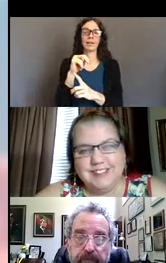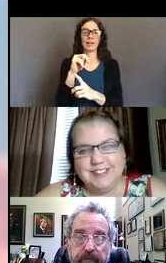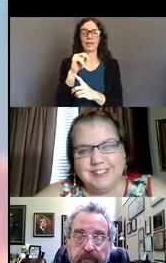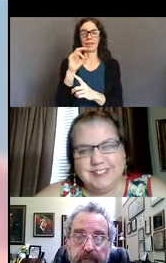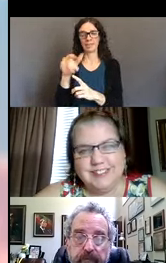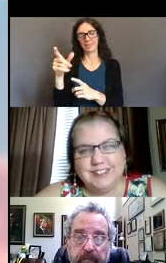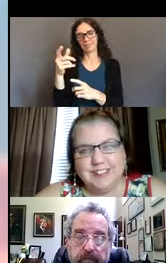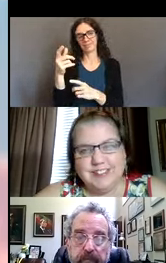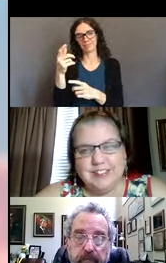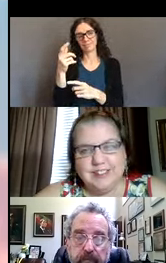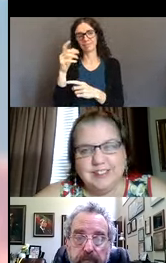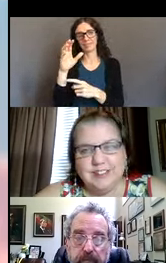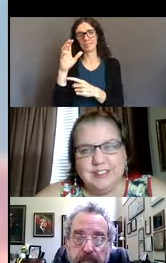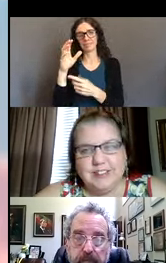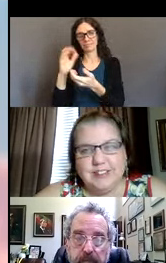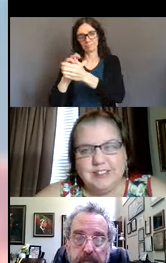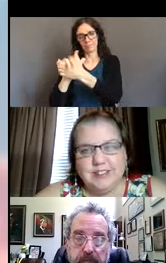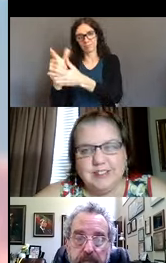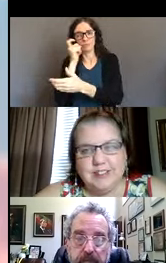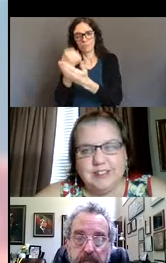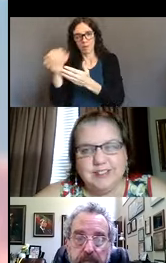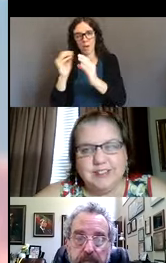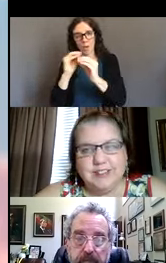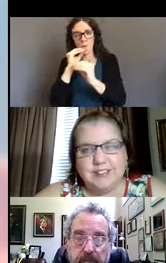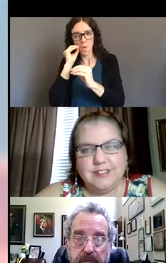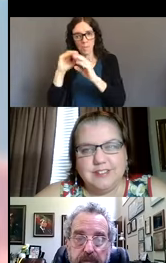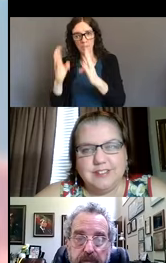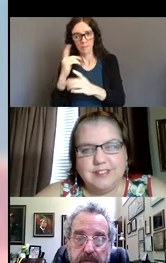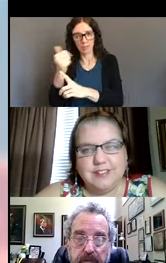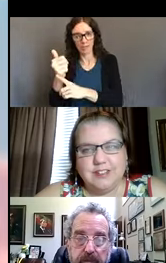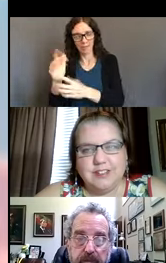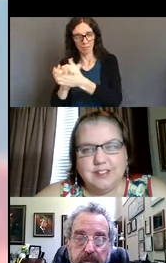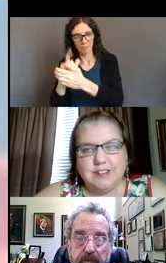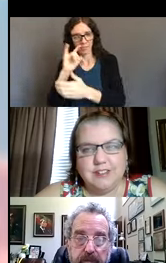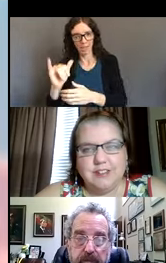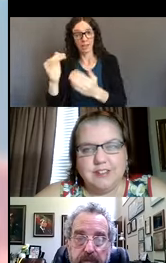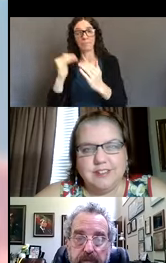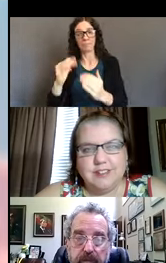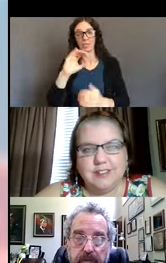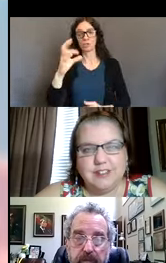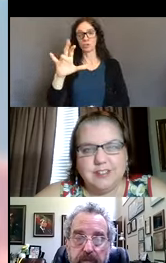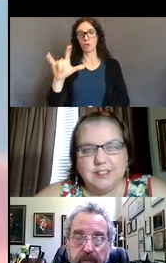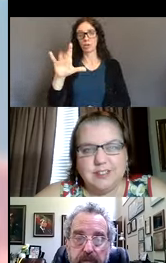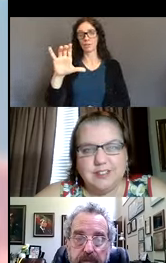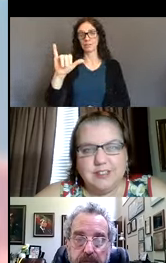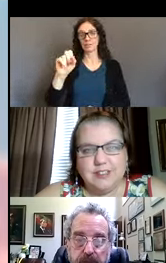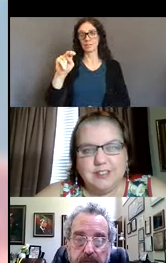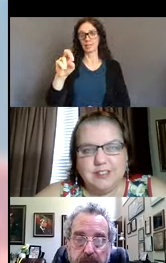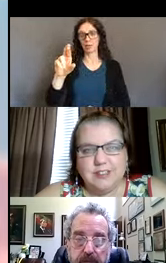executive director of Creating Opportunities, a regional family network for Marion, Polk and Yamhill Counties.